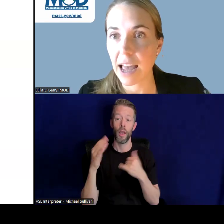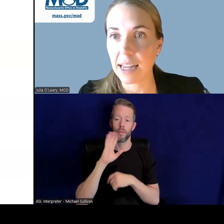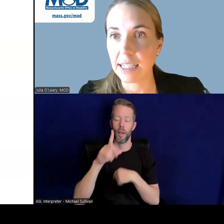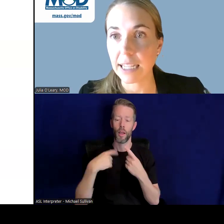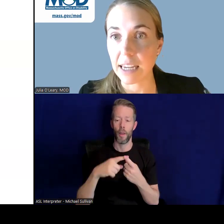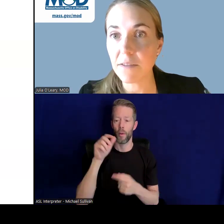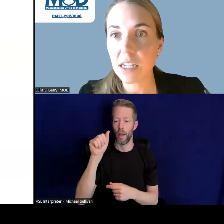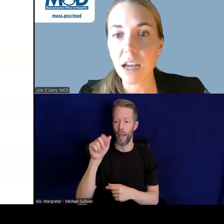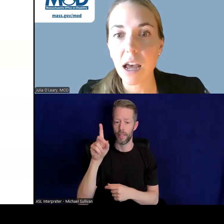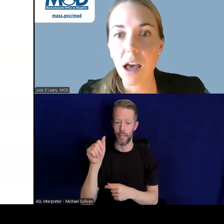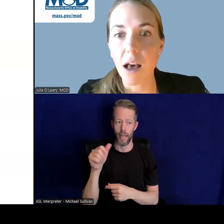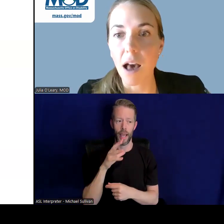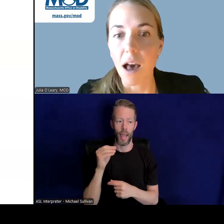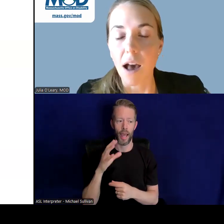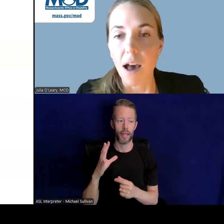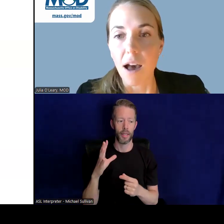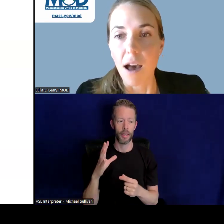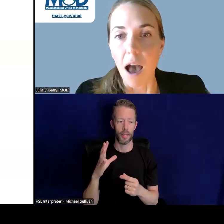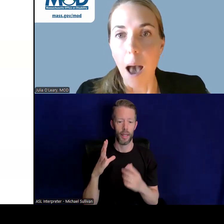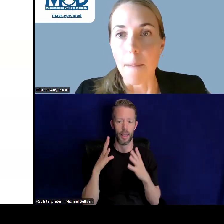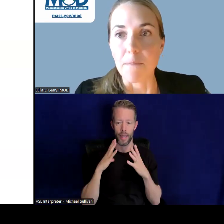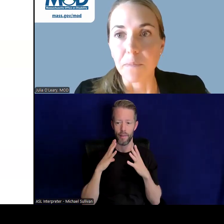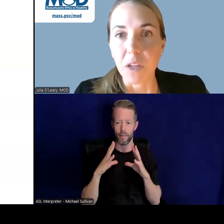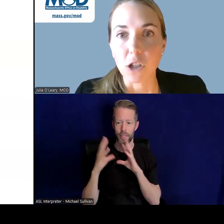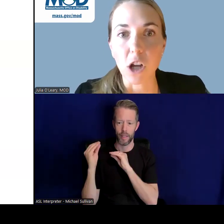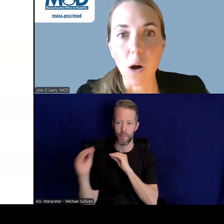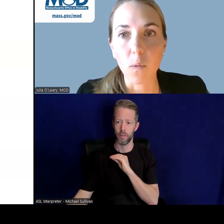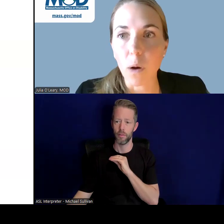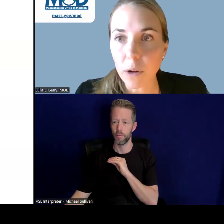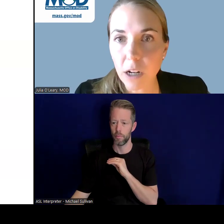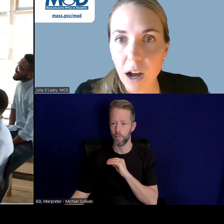Today, we're going to be talking about the ADA and the leaves.